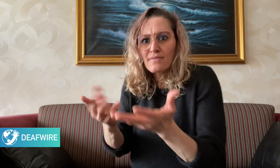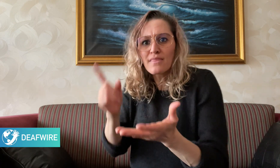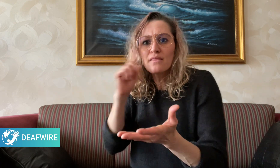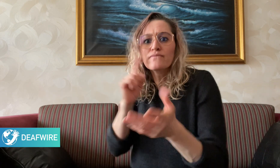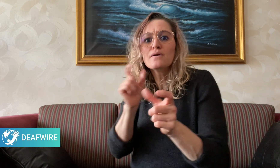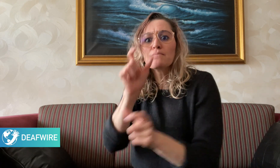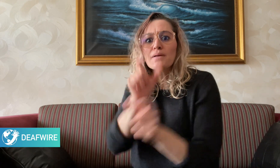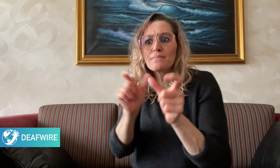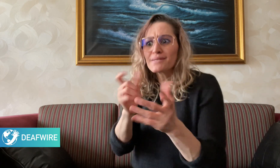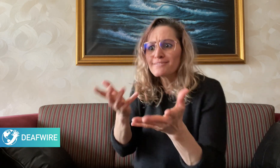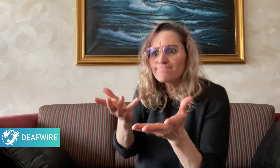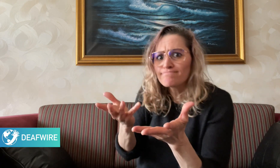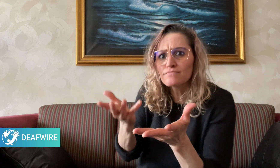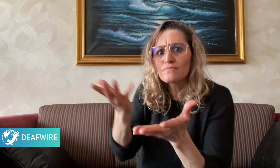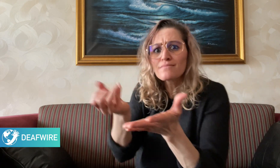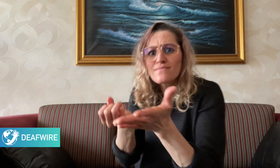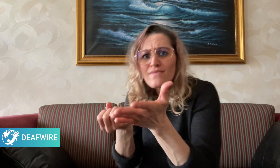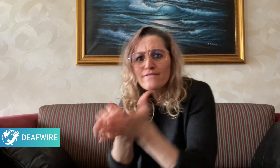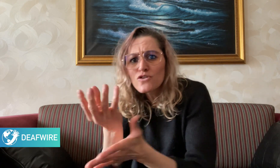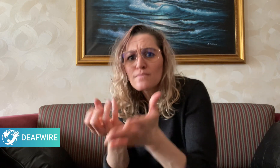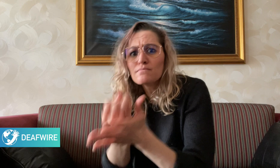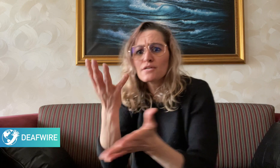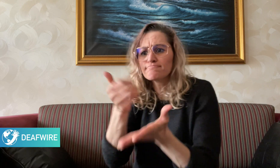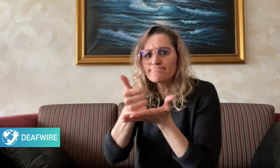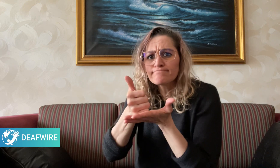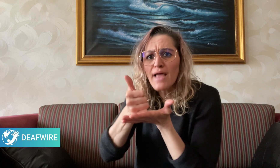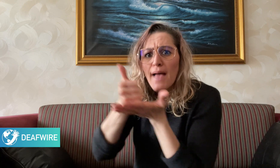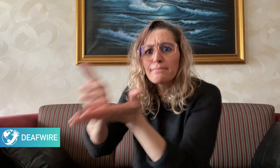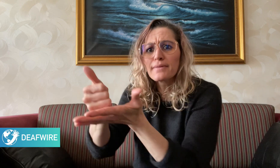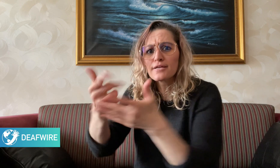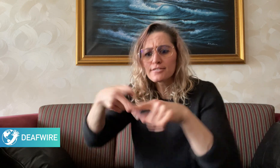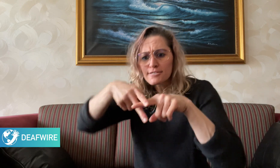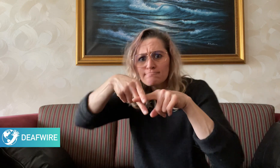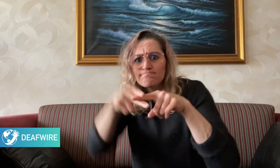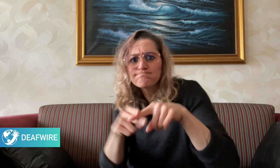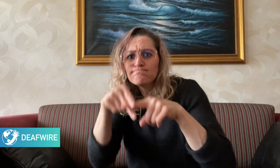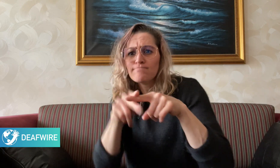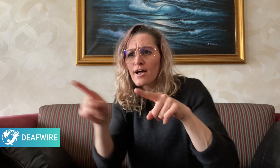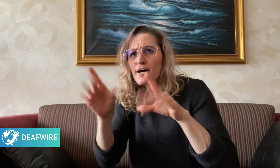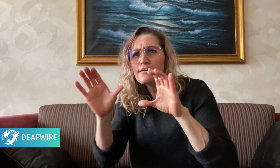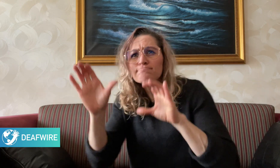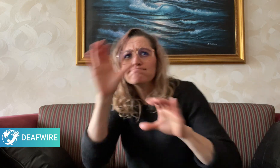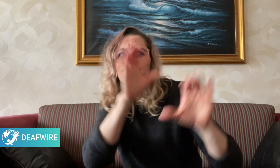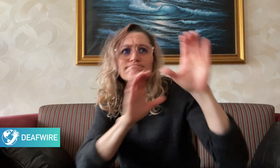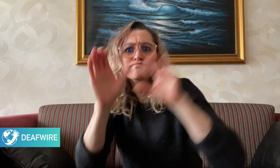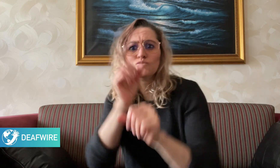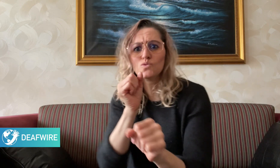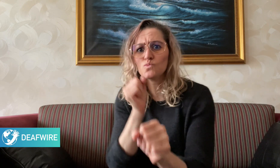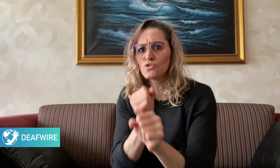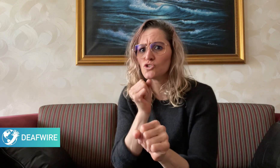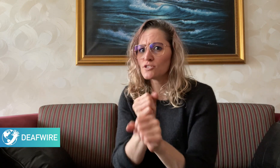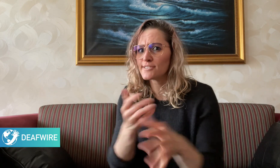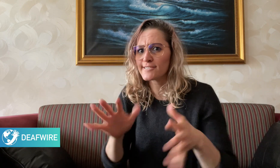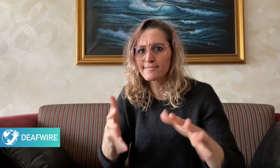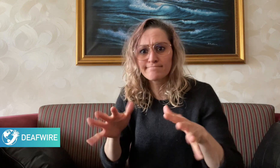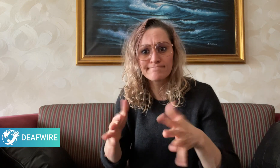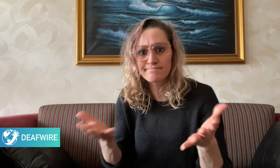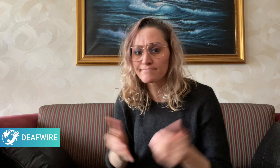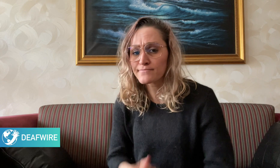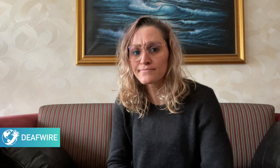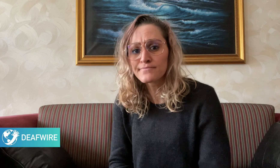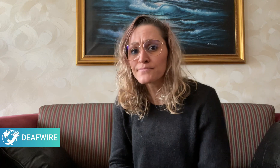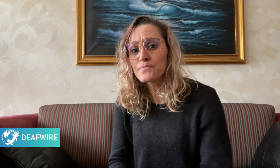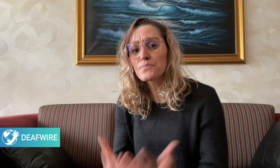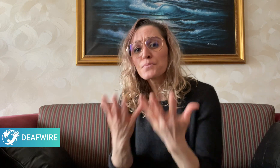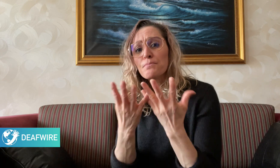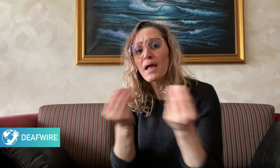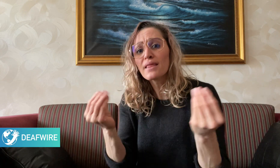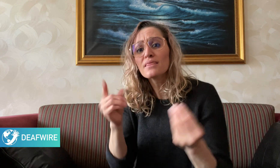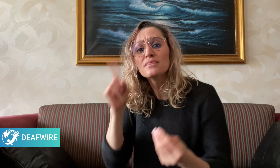Deaf people with the necessary resources and